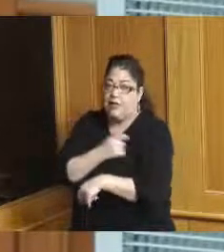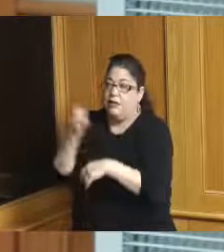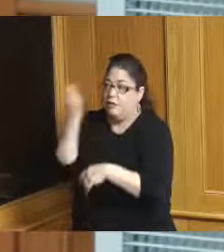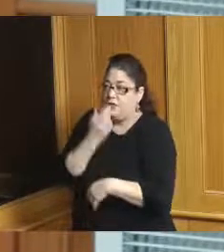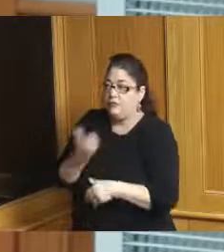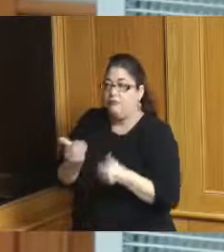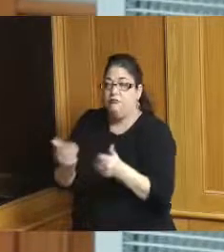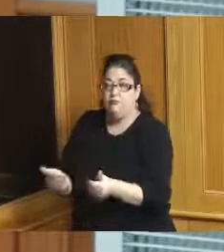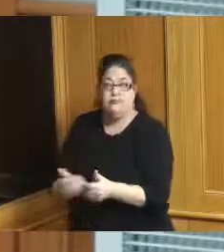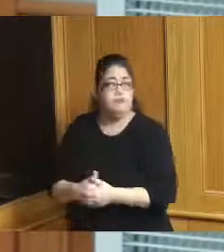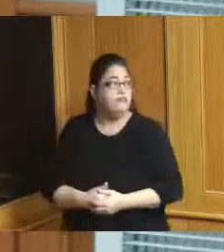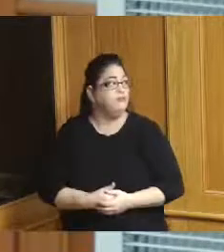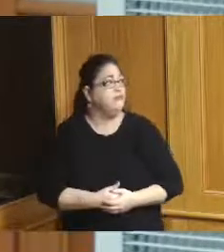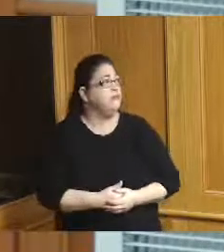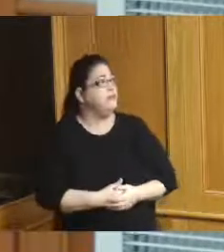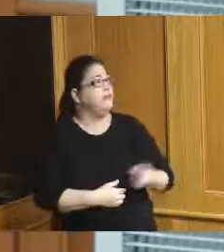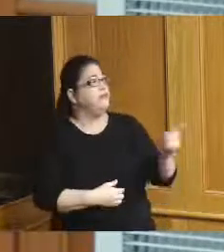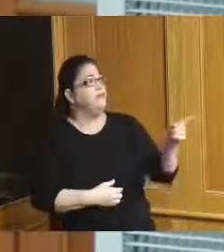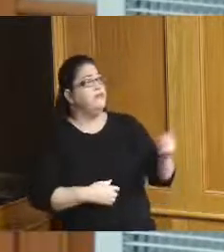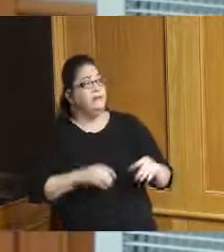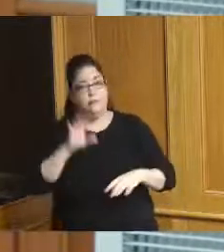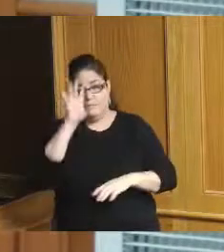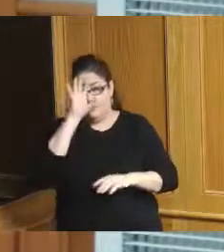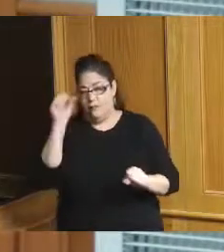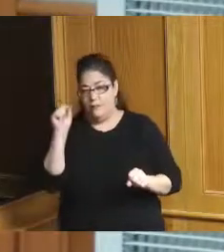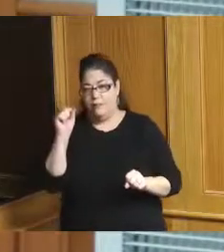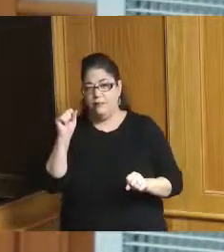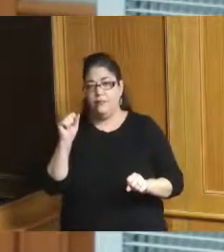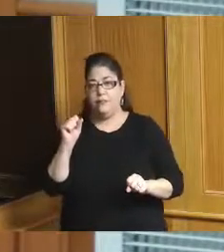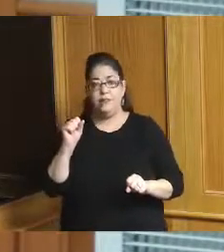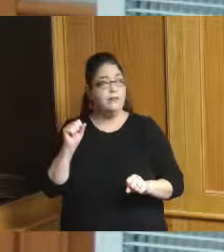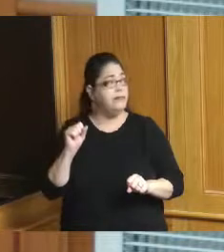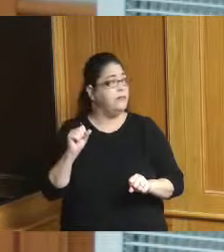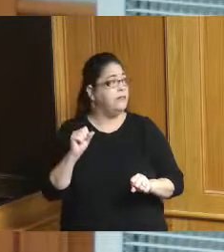so I just wanted to make sure that Commissioner Driehaus didn't have any additional questions